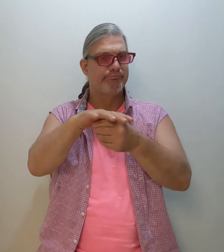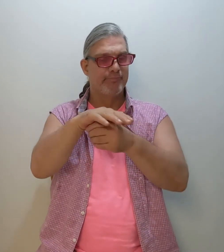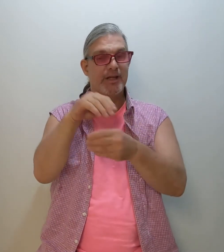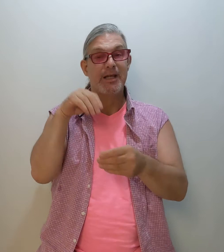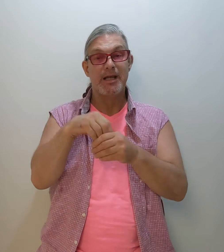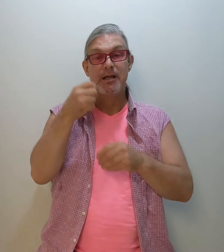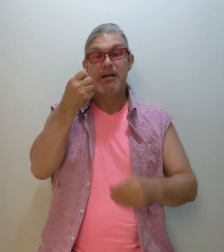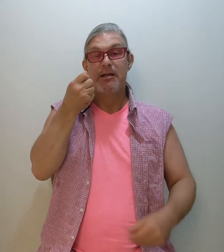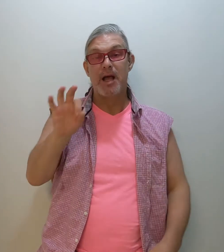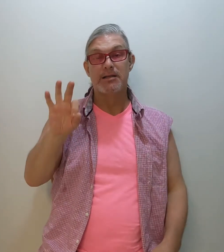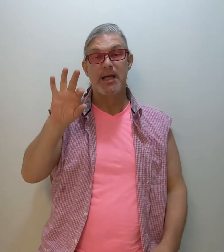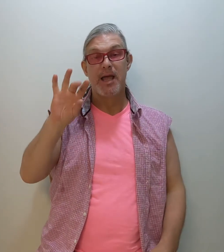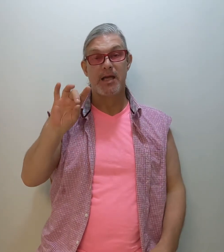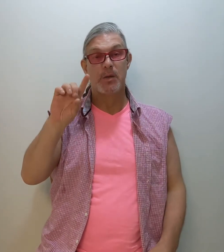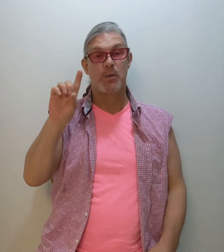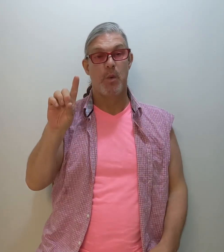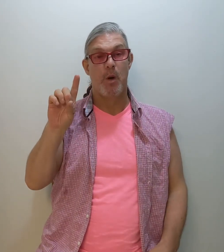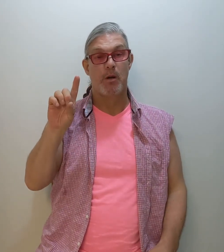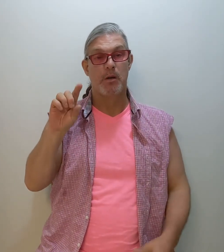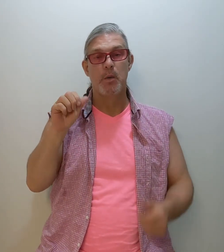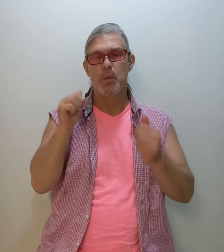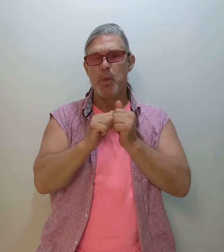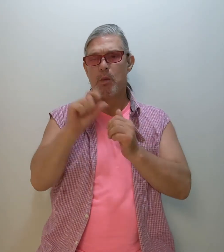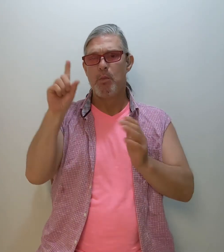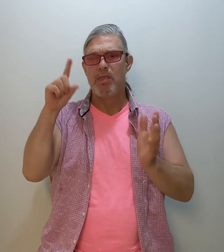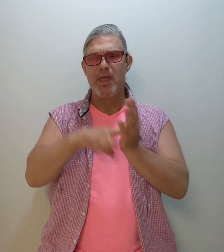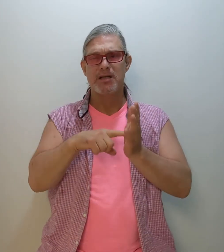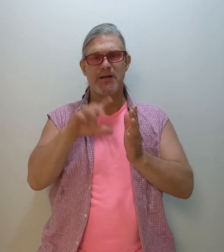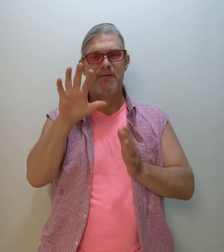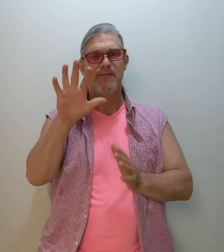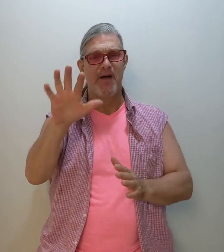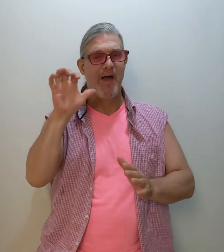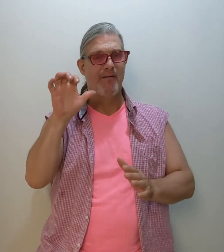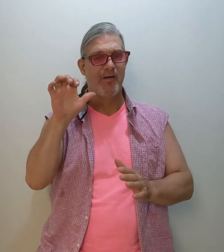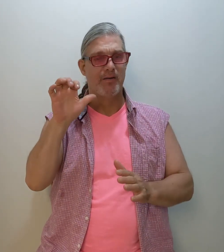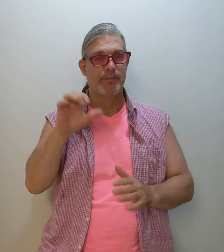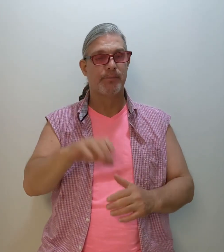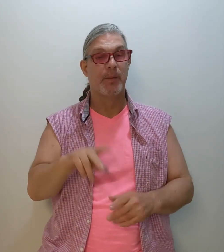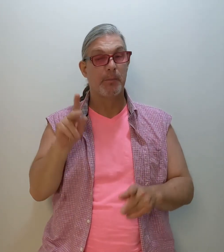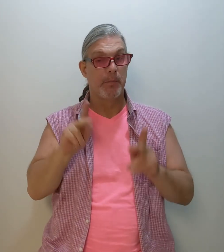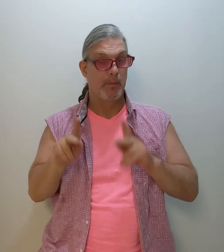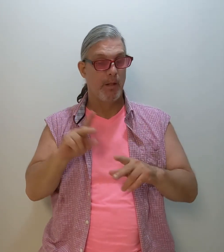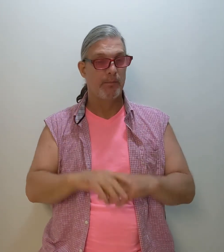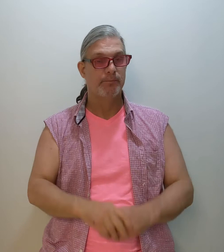was held in 1981 with 1,500 people.